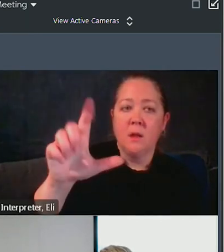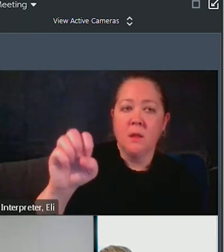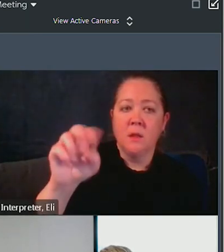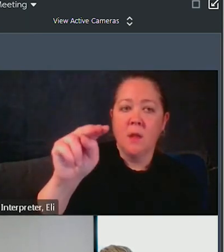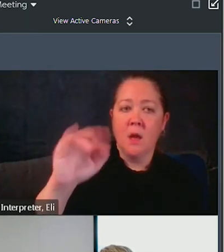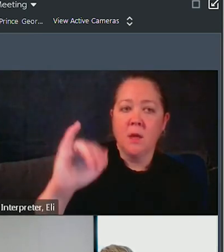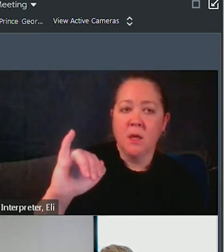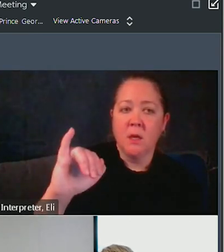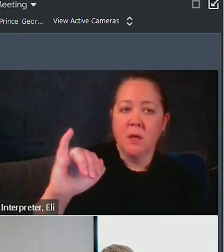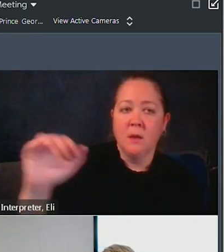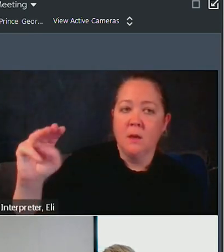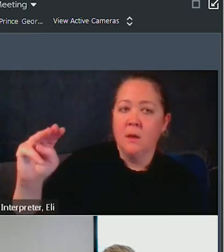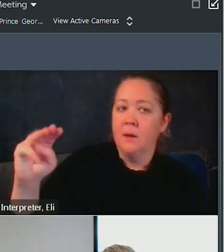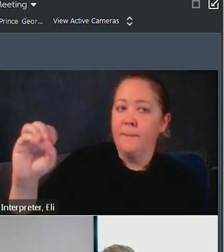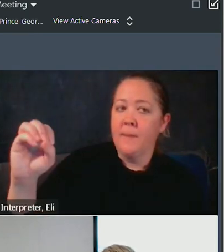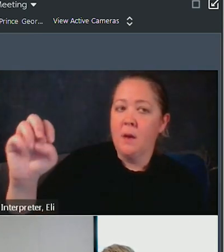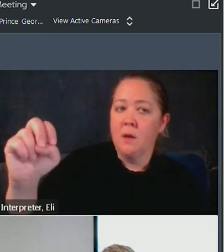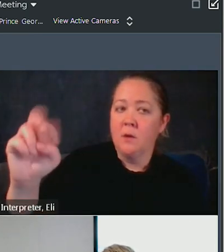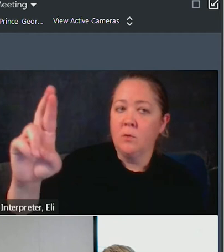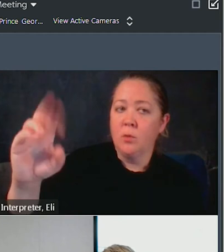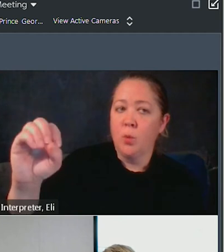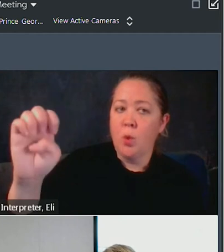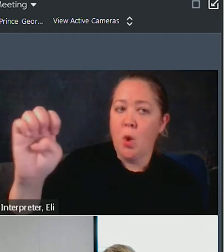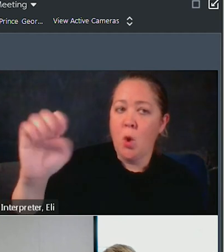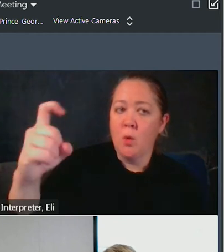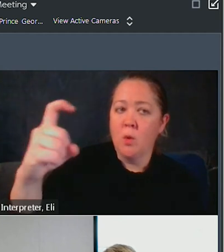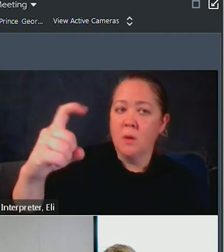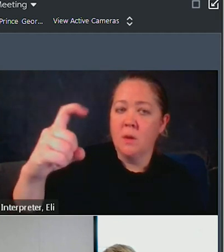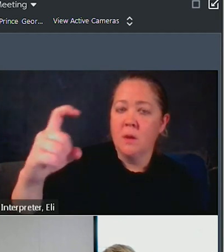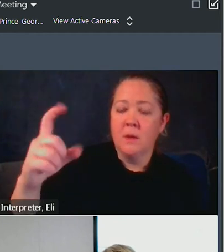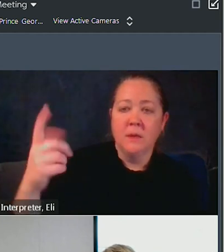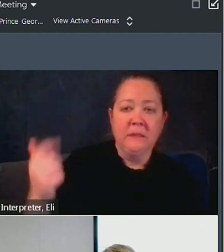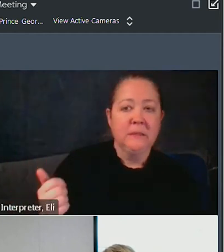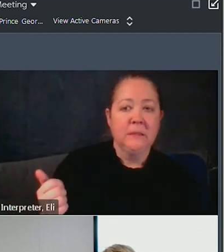Okay. So you know what? I, it's hard to, for me to keep track of the posts. So Mr. Nelson, I'm going to start with you then and,